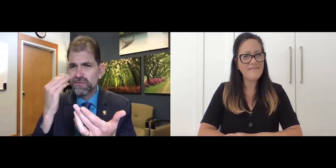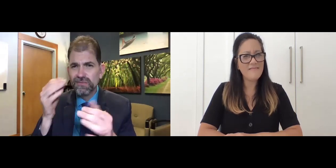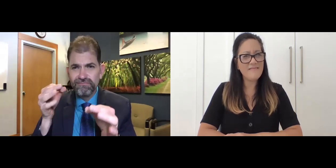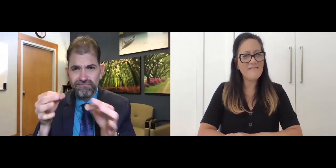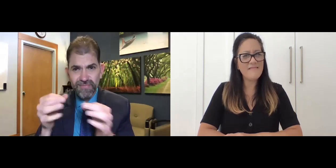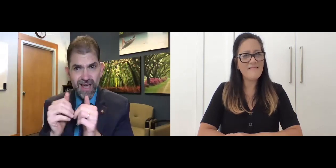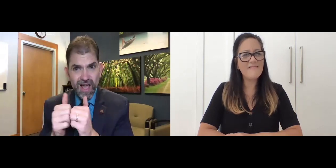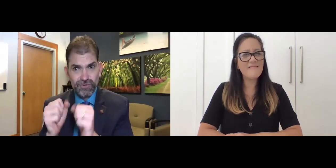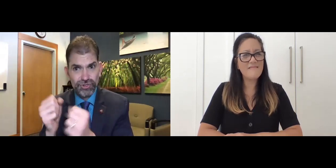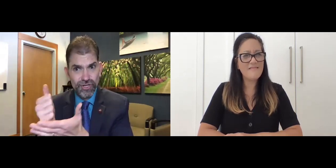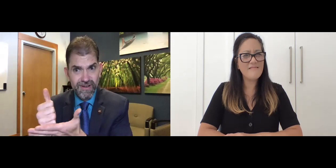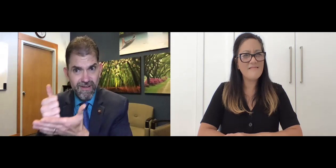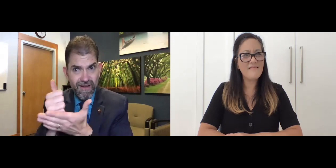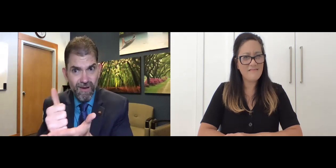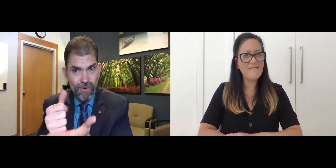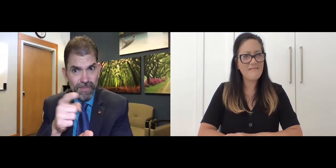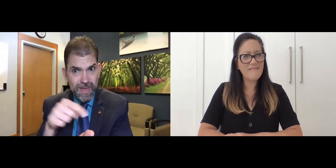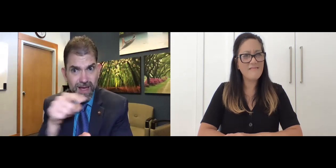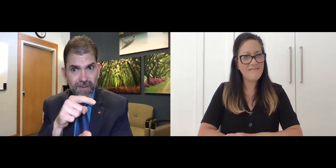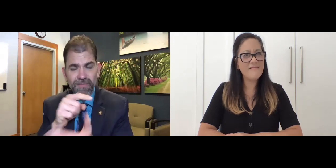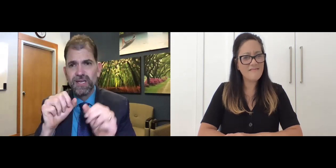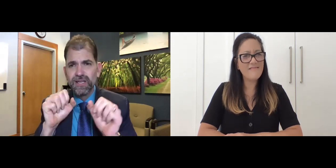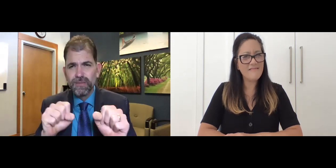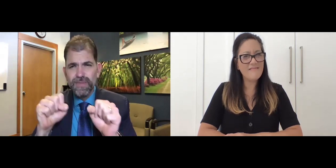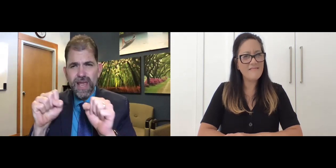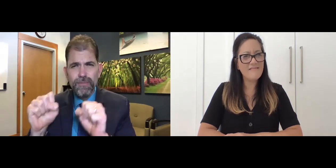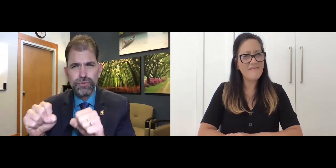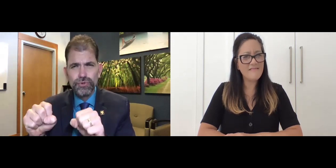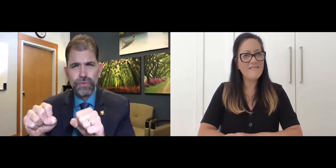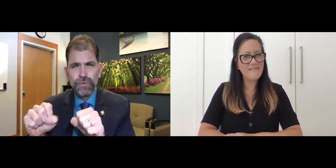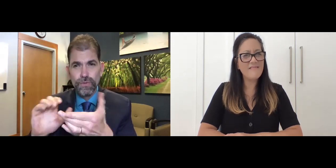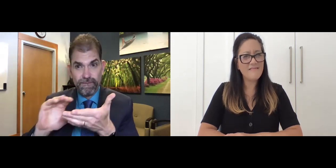fascinating. She told me how she was able to help